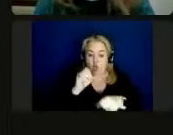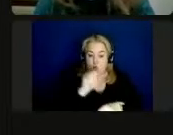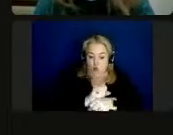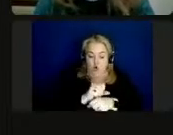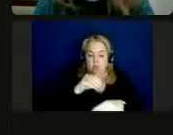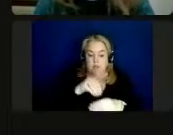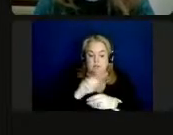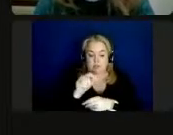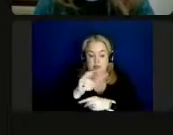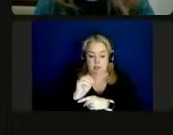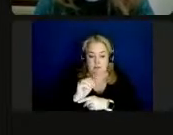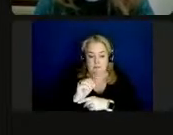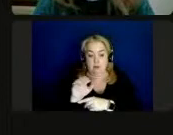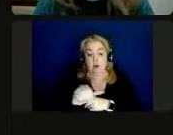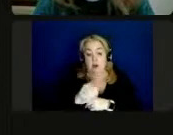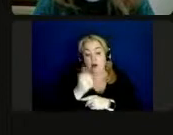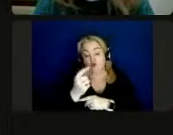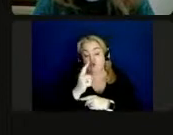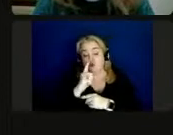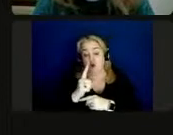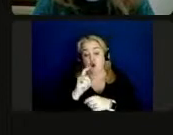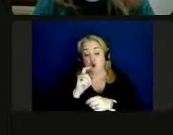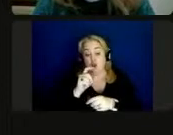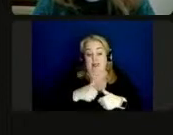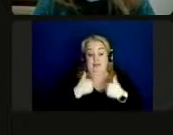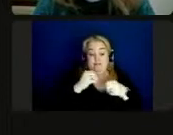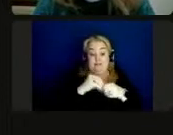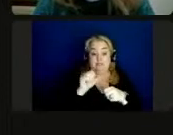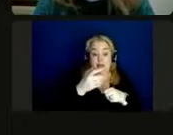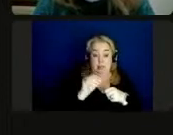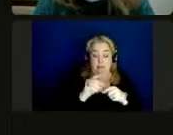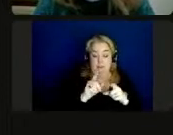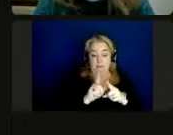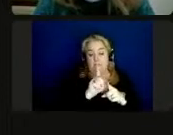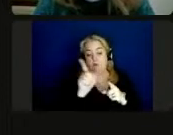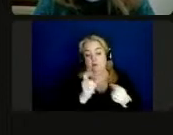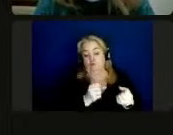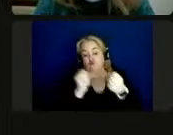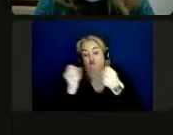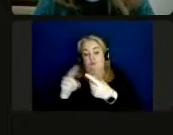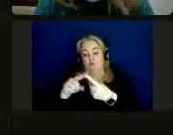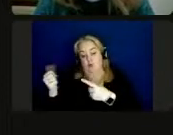THAT MIDDLE NUMBER THIRTY